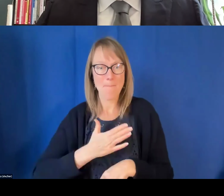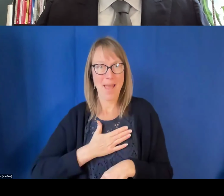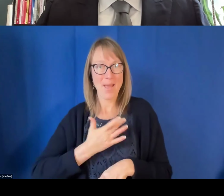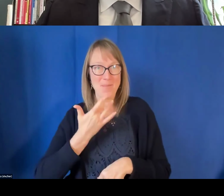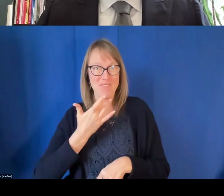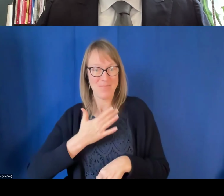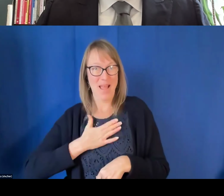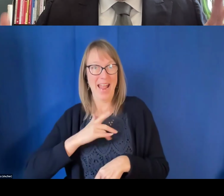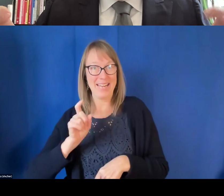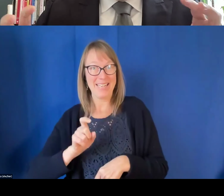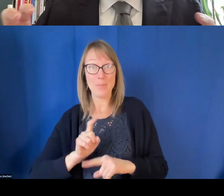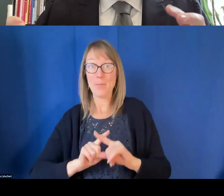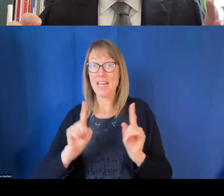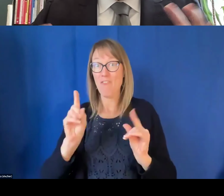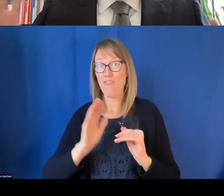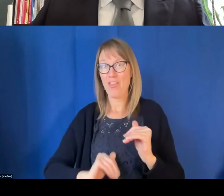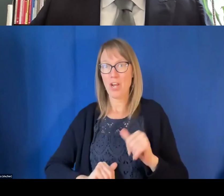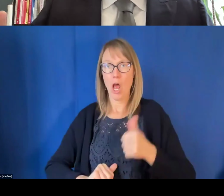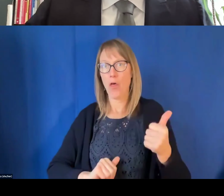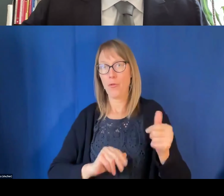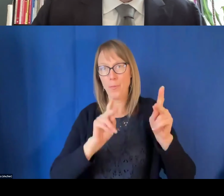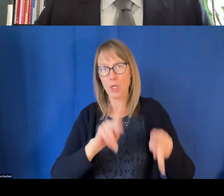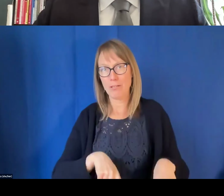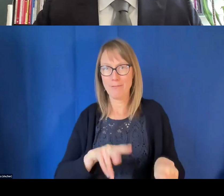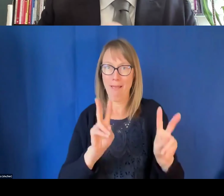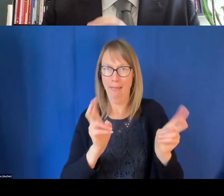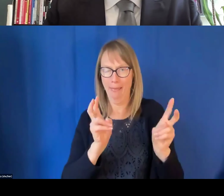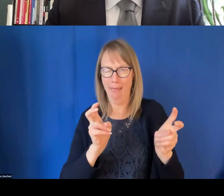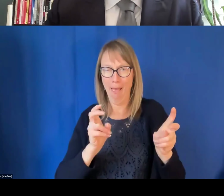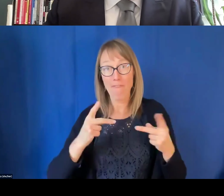with the same kind of air quotes, physical needs as myself.